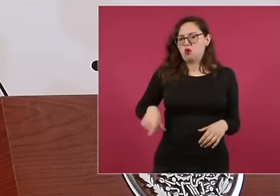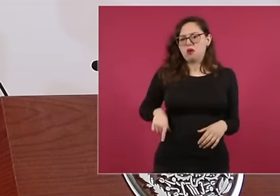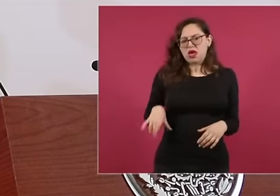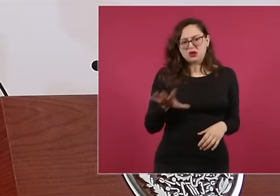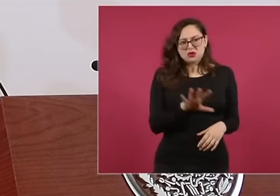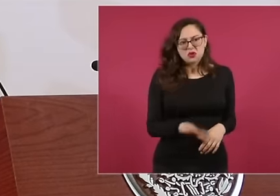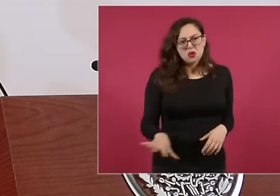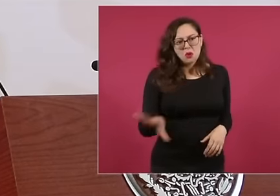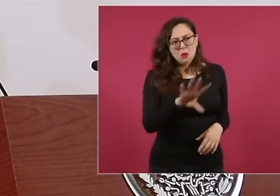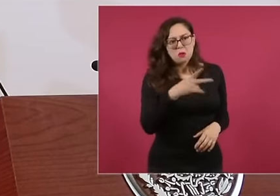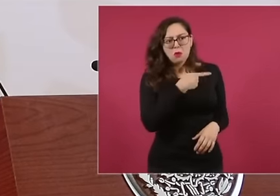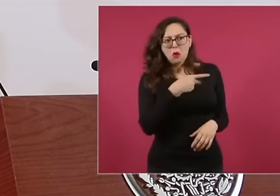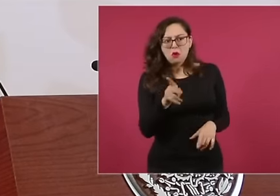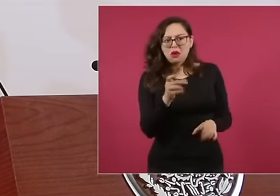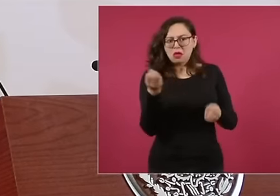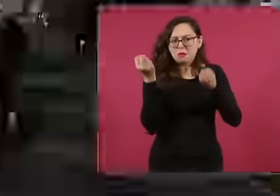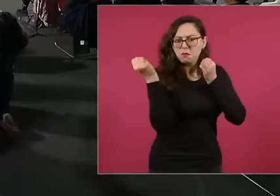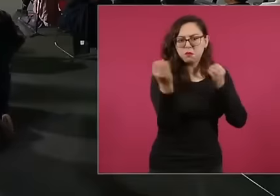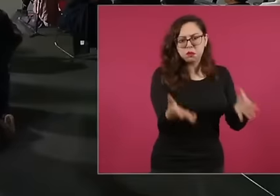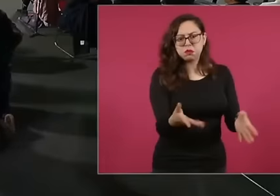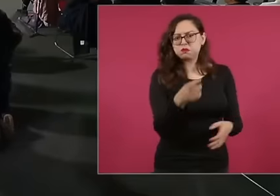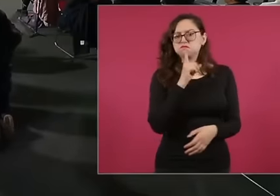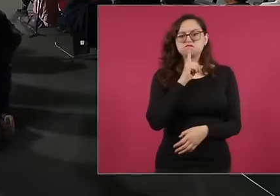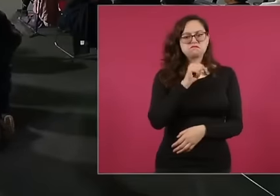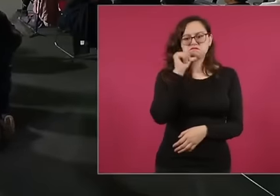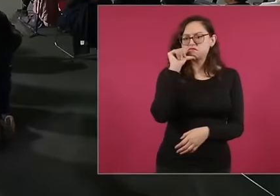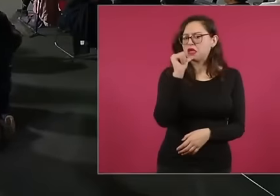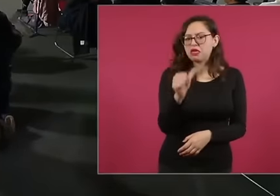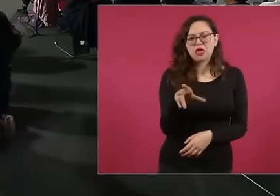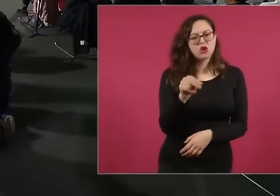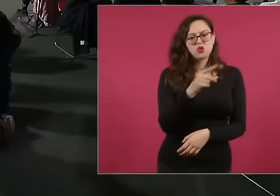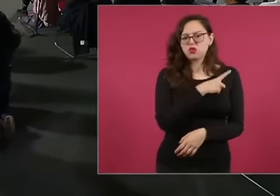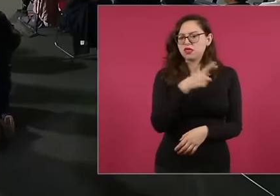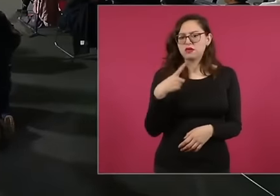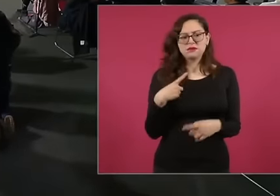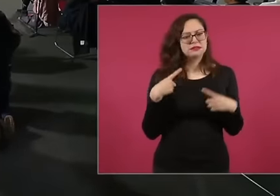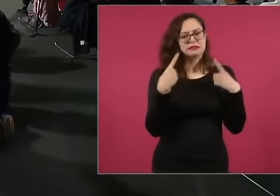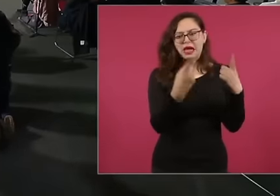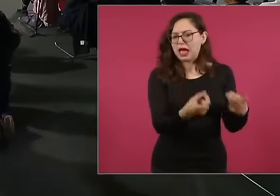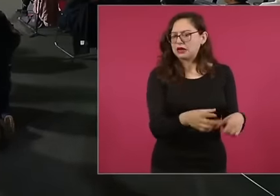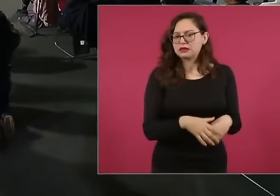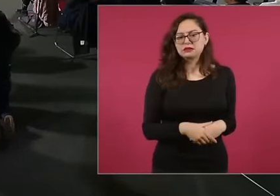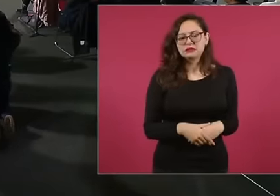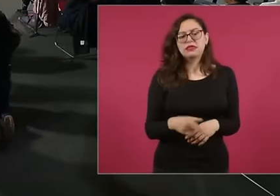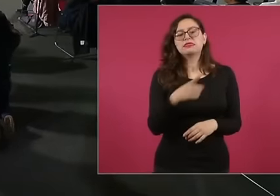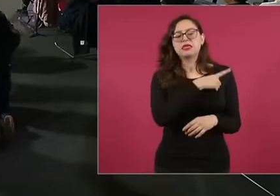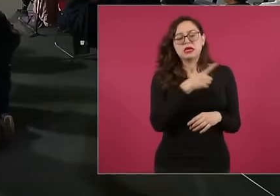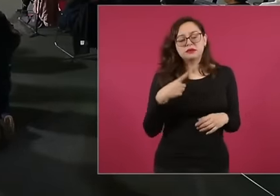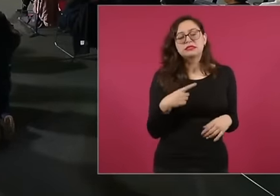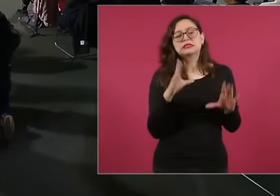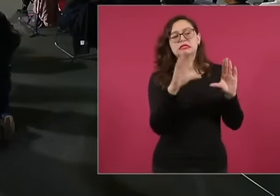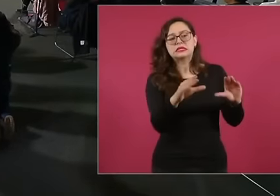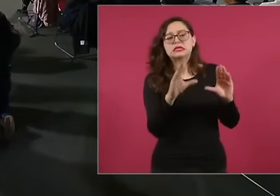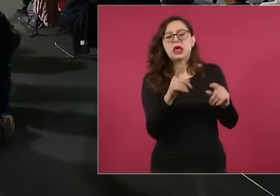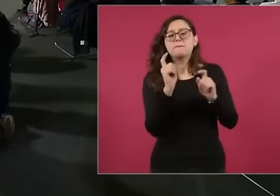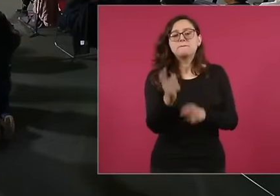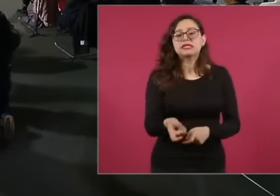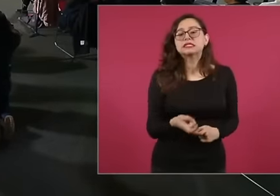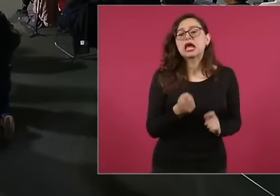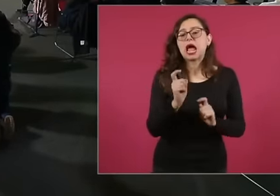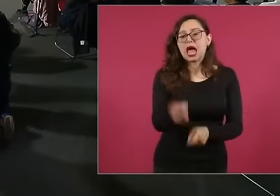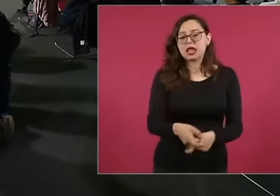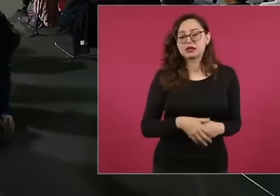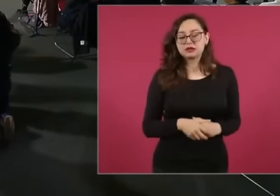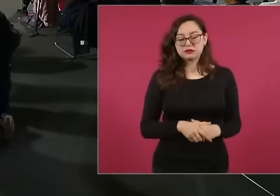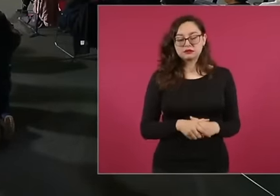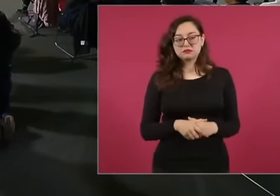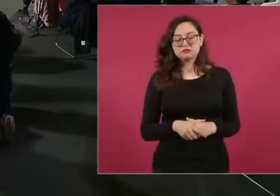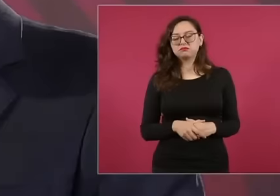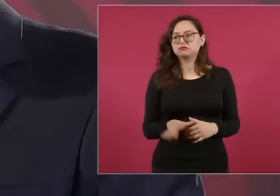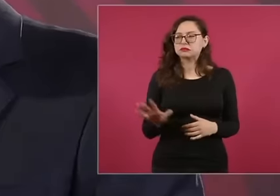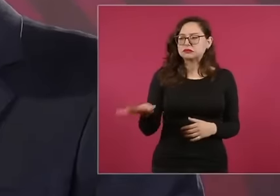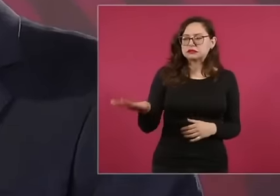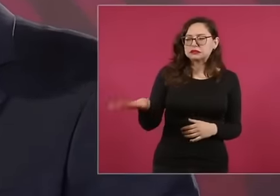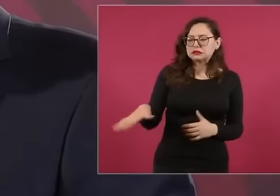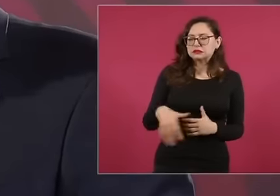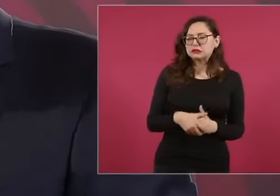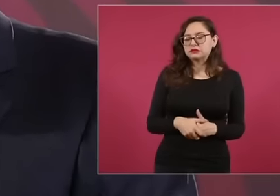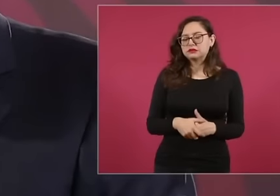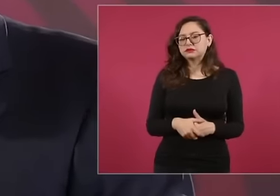the poor people in need, we have to teach them to fish But if, as they told me yesterday, the water has already been stolen,